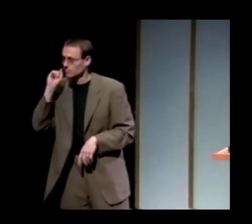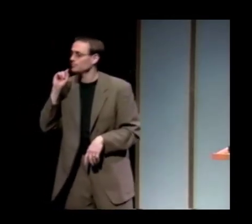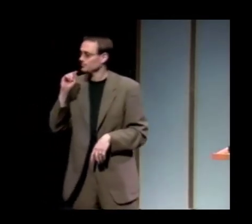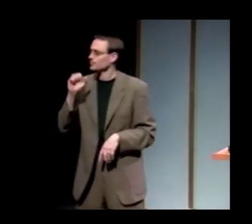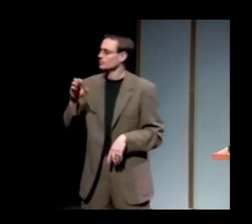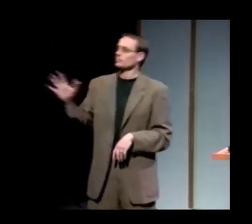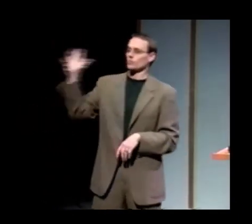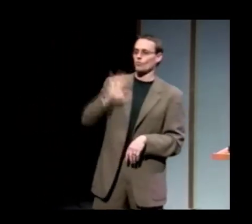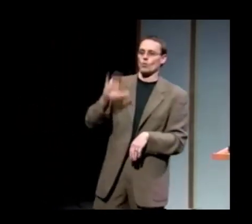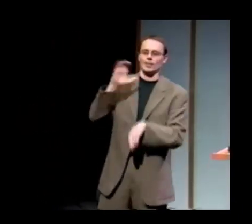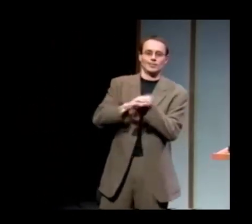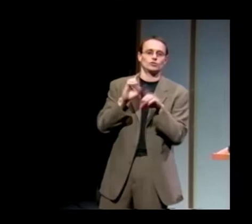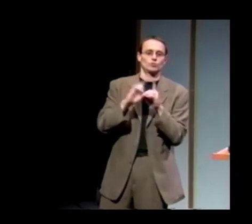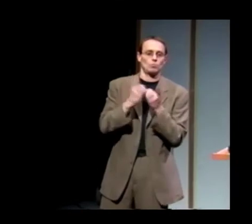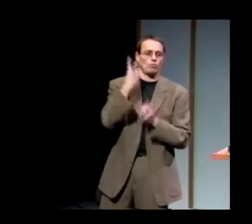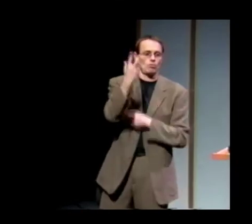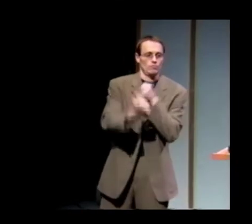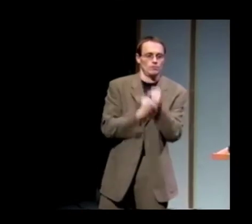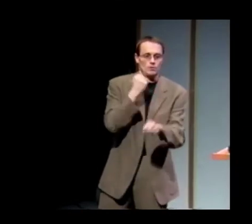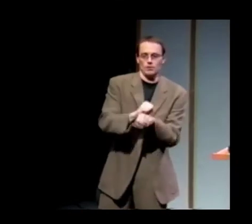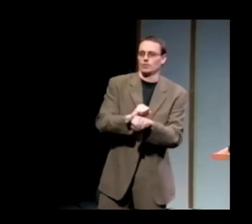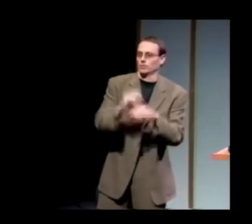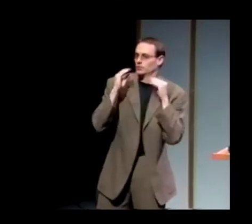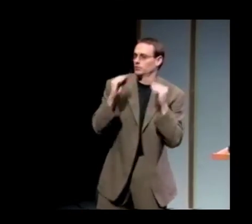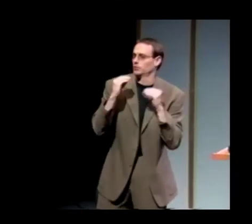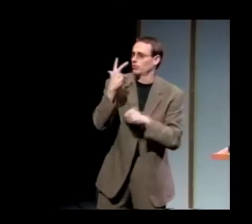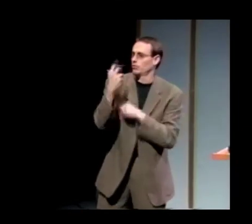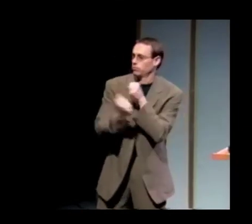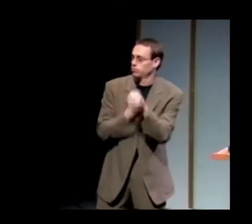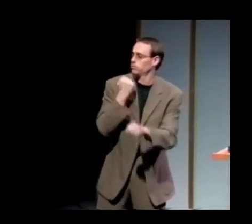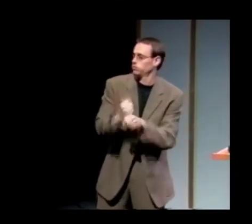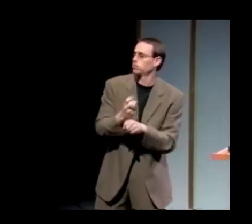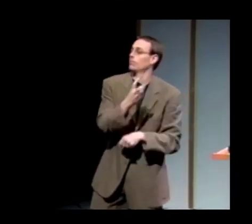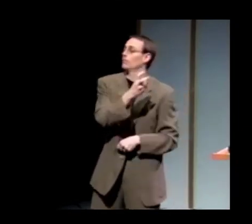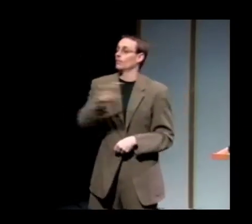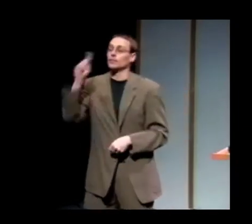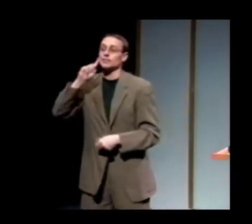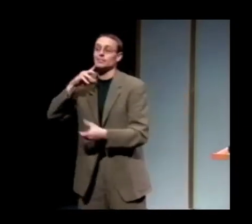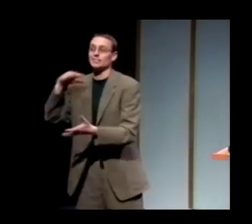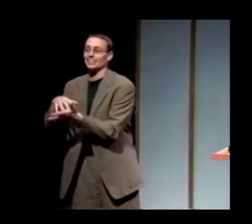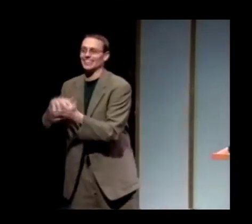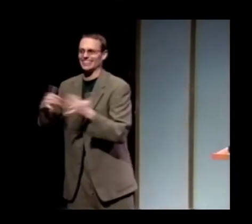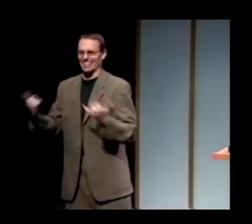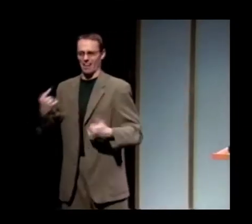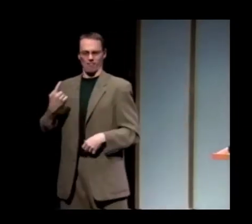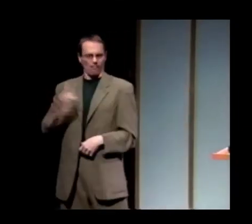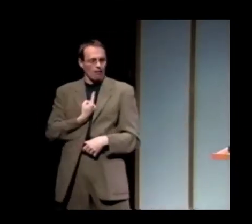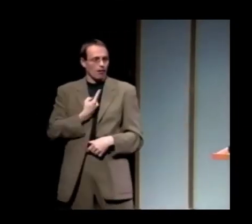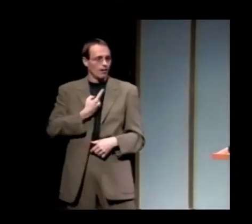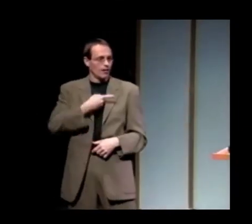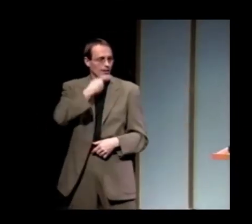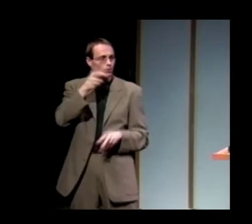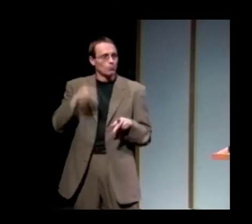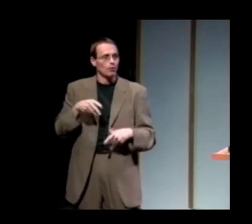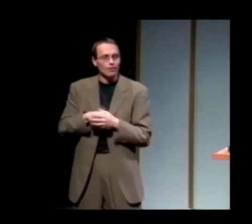AT GALLAUDET. BEFORE, I WAS IN THE ENGLISH DEPARTMENT FOR SEVERAL YEARS. I TAUGHT FOR 3 YEARS, AND THEN I MOVED TO THE DEAF STUDIES.